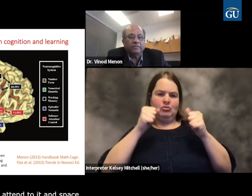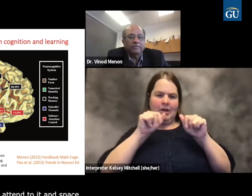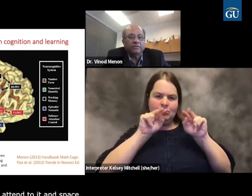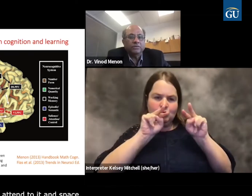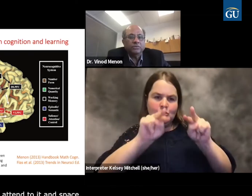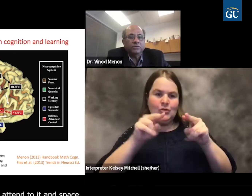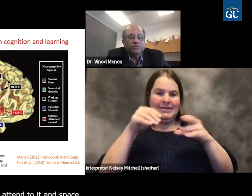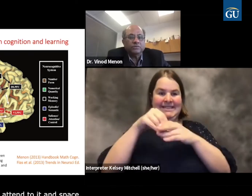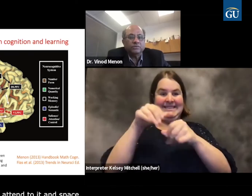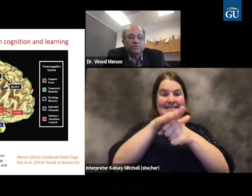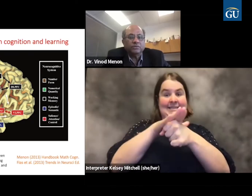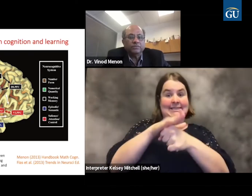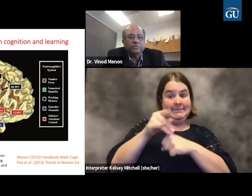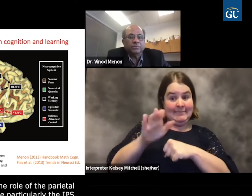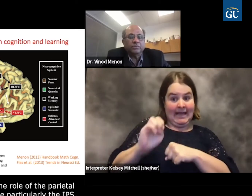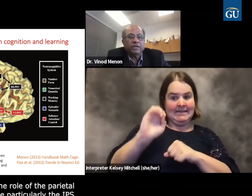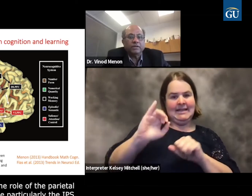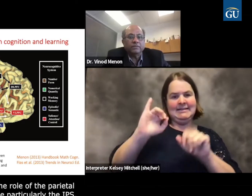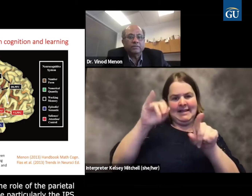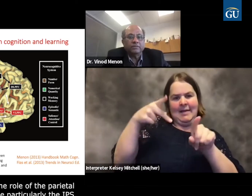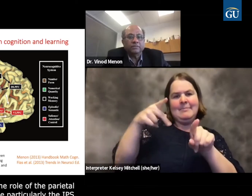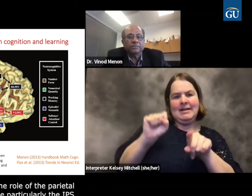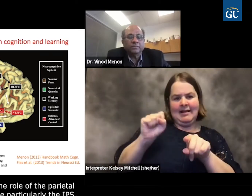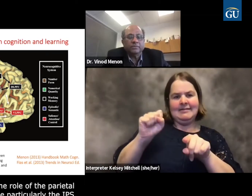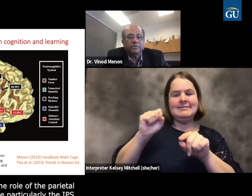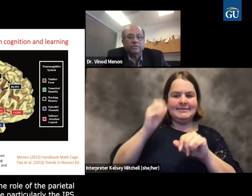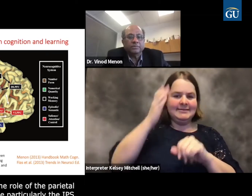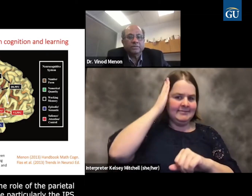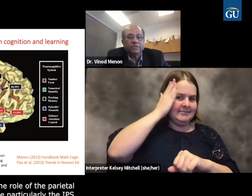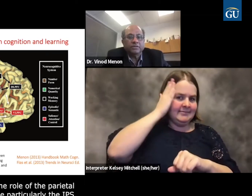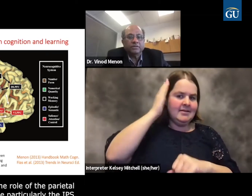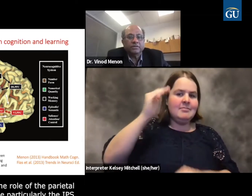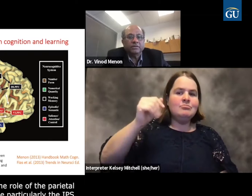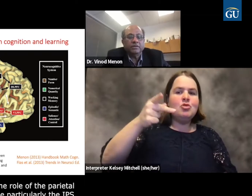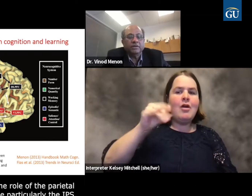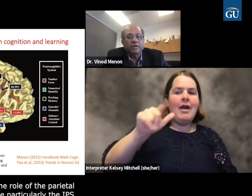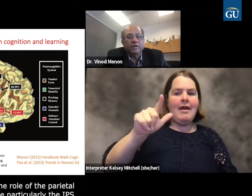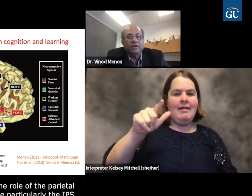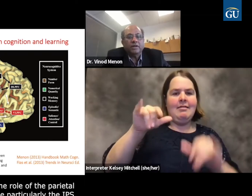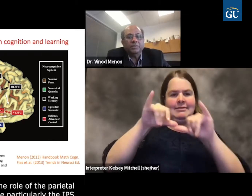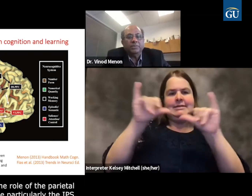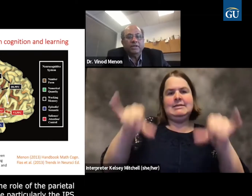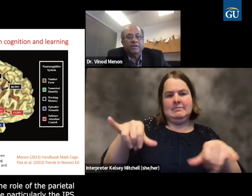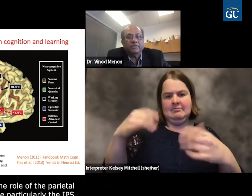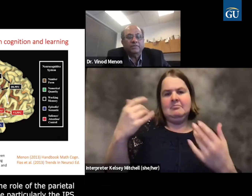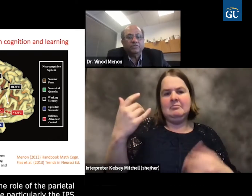it in space which is the role of the parietal system